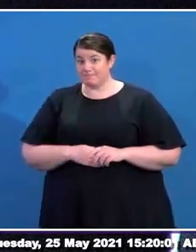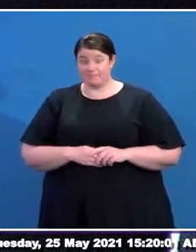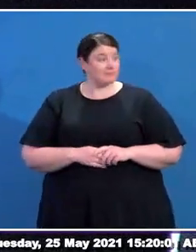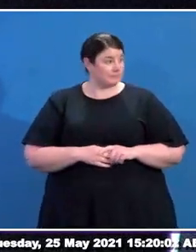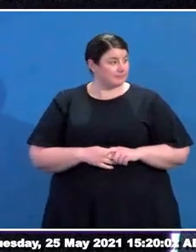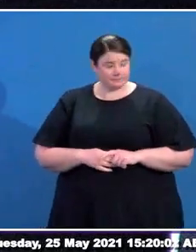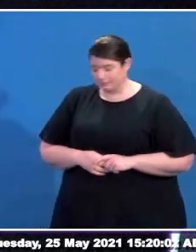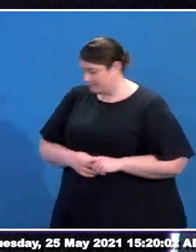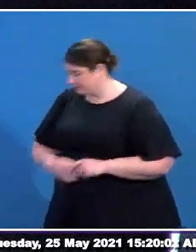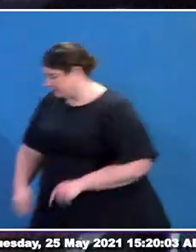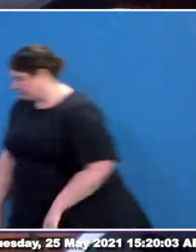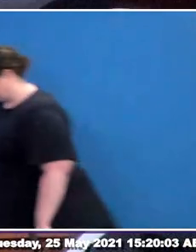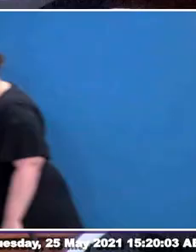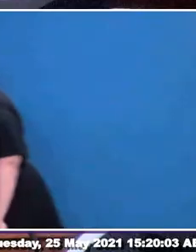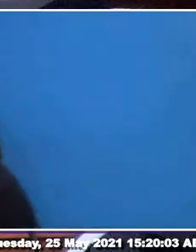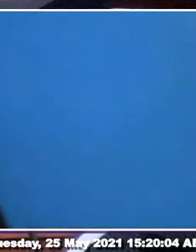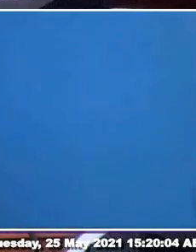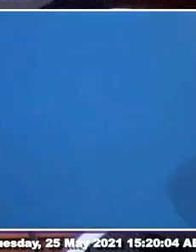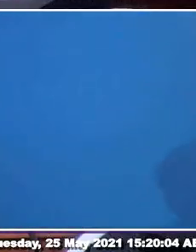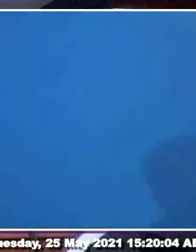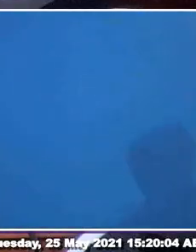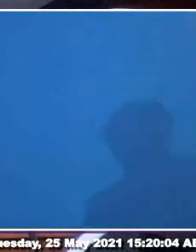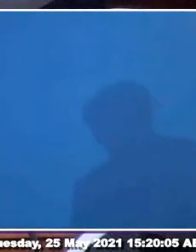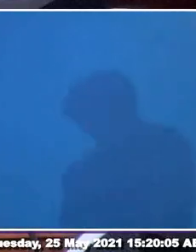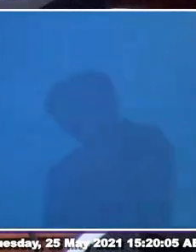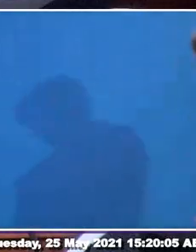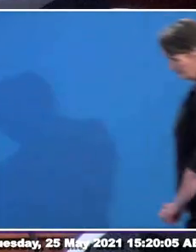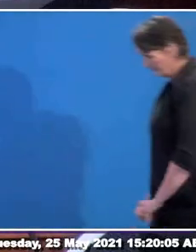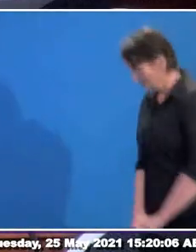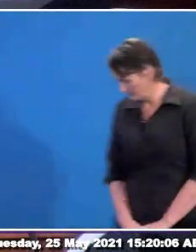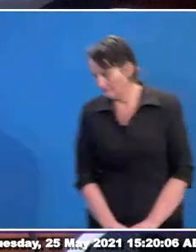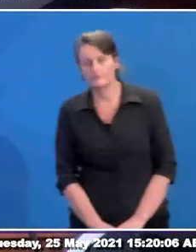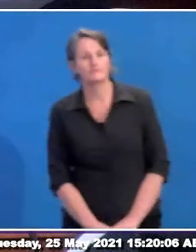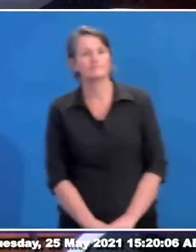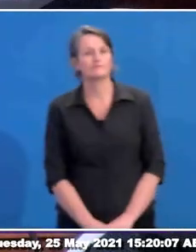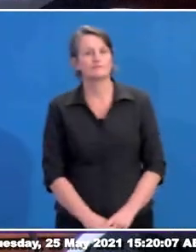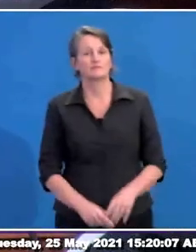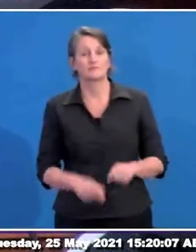You conclude: The overall culture of the house seemed distrustful and divisive.